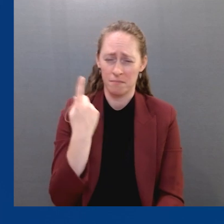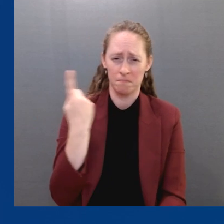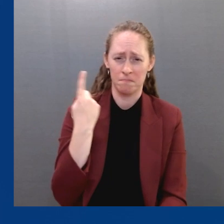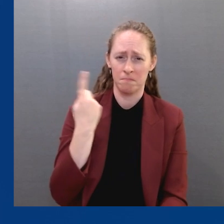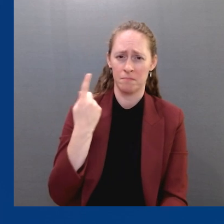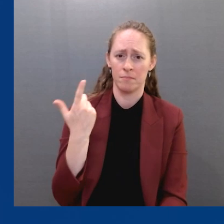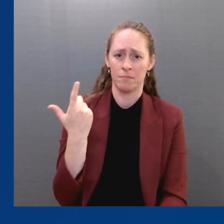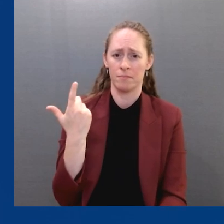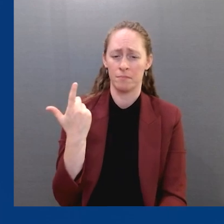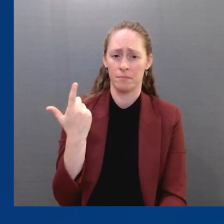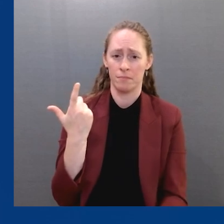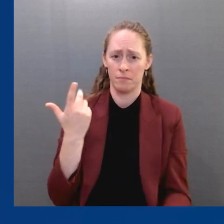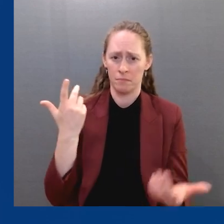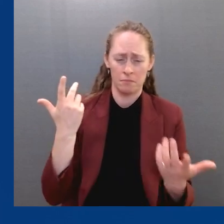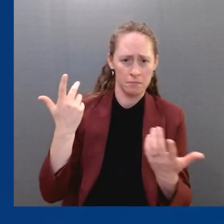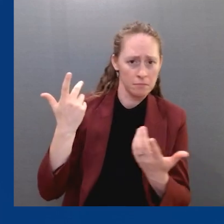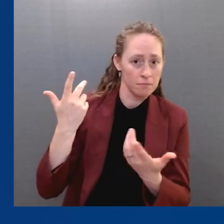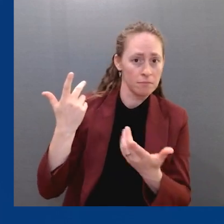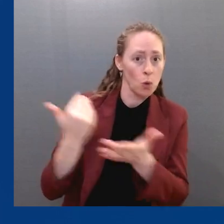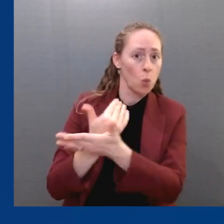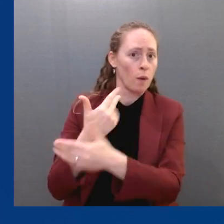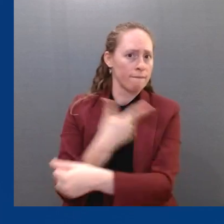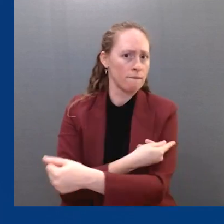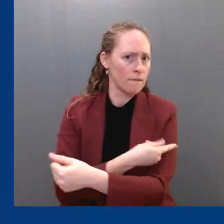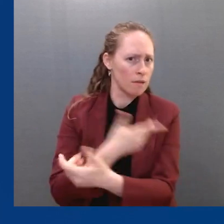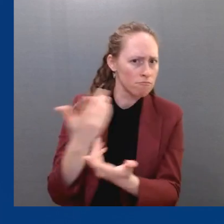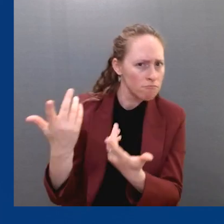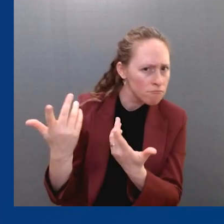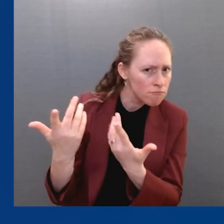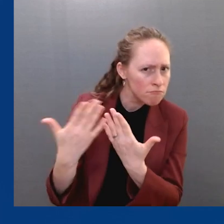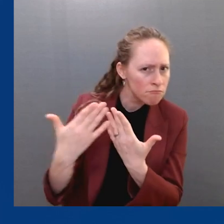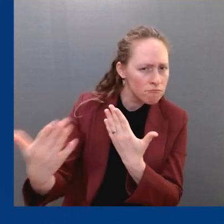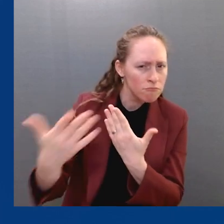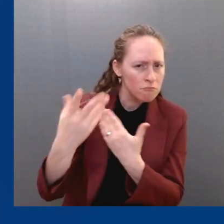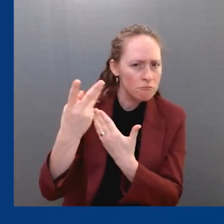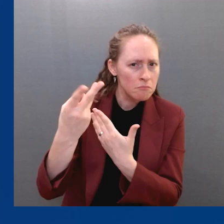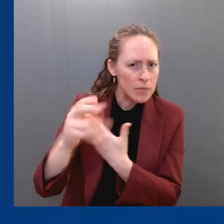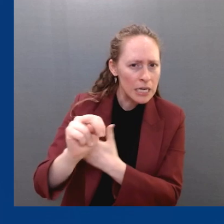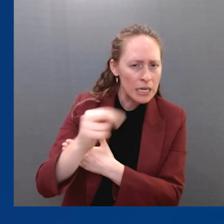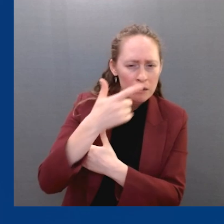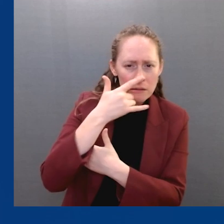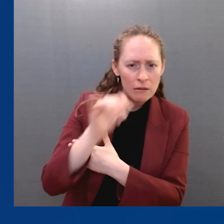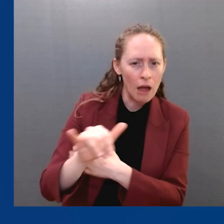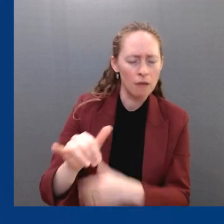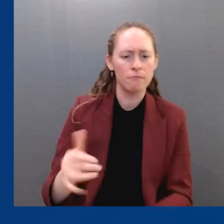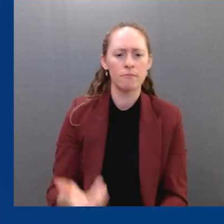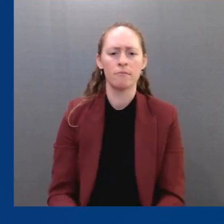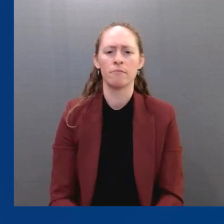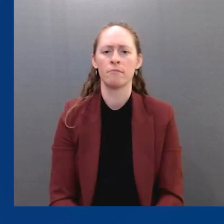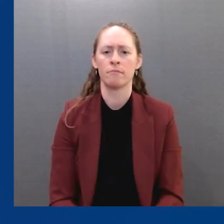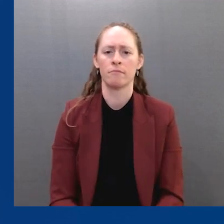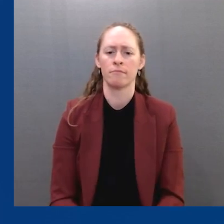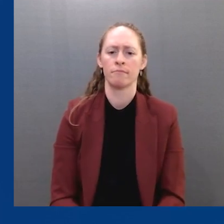I've been talking to people about second boosters and trying to motivate people to get second boosters, and they say there's a lot of confusion